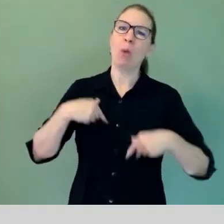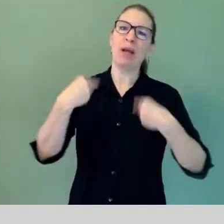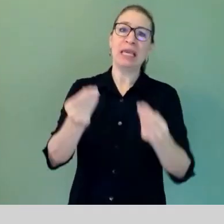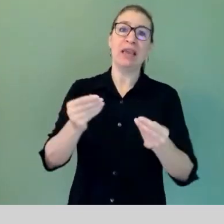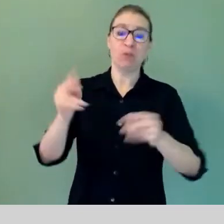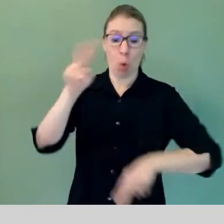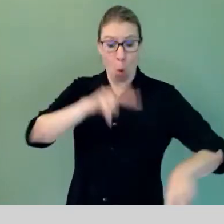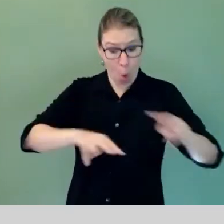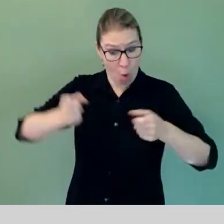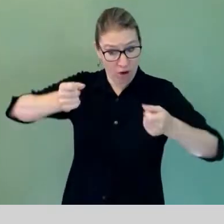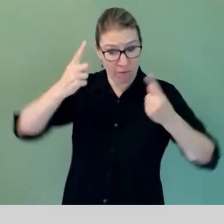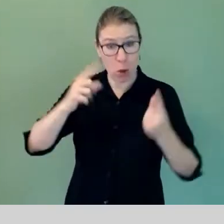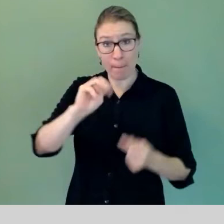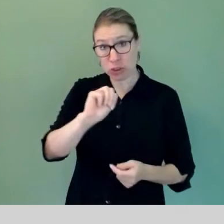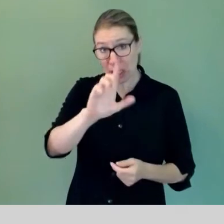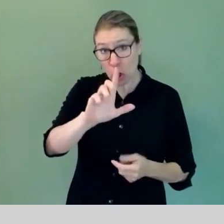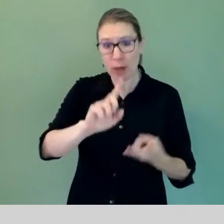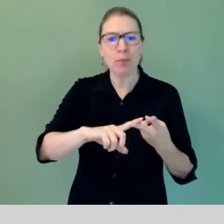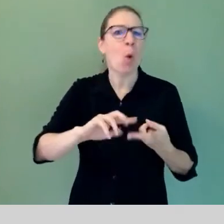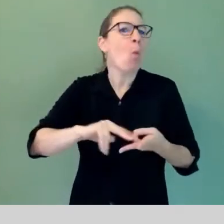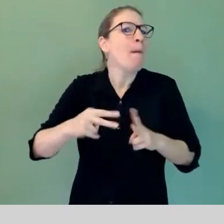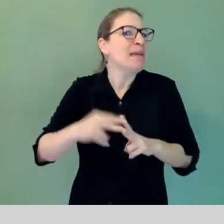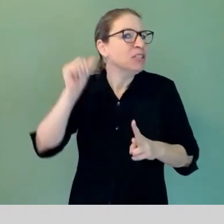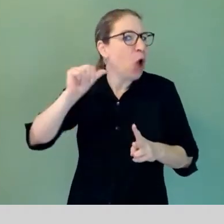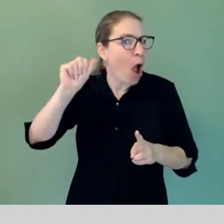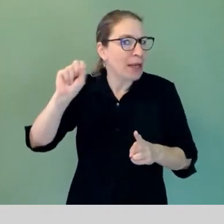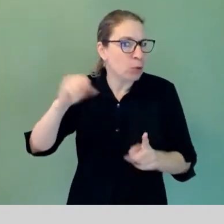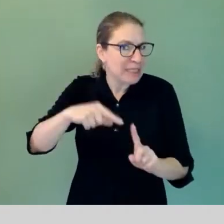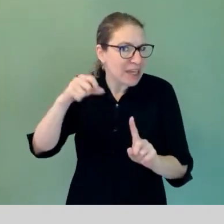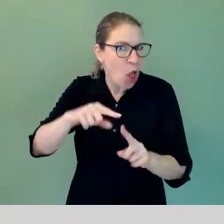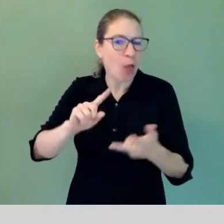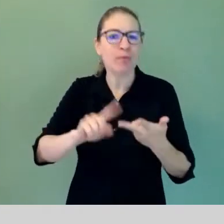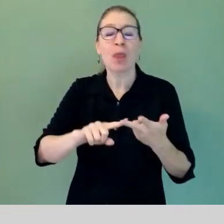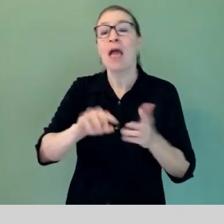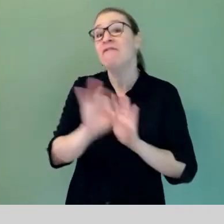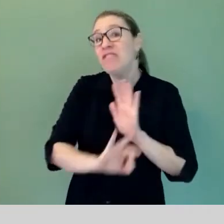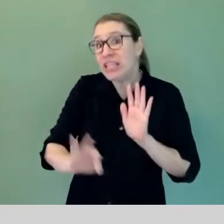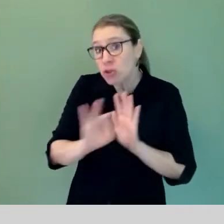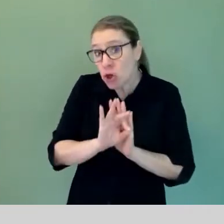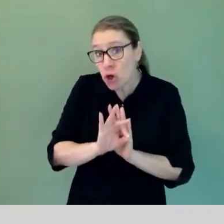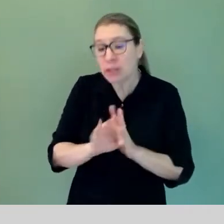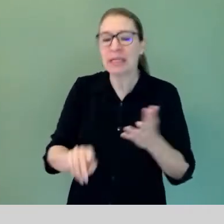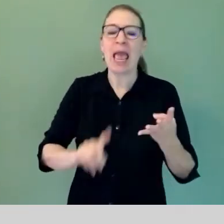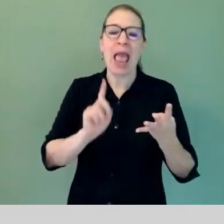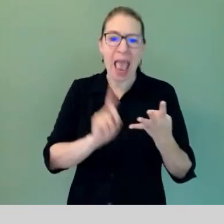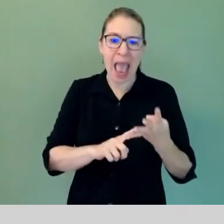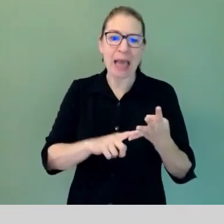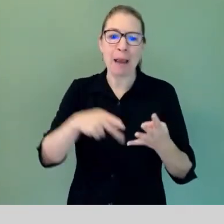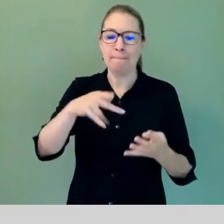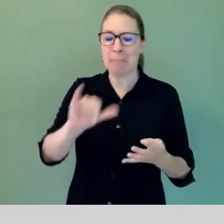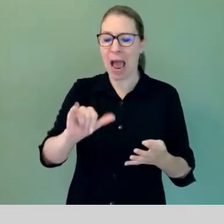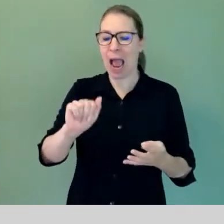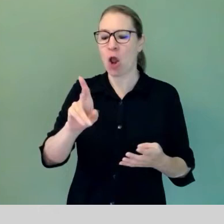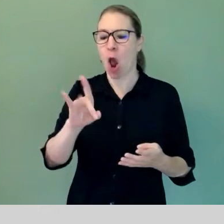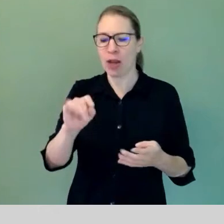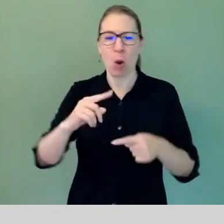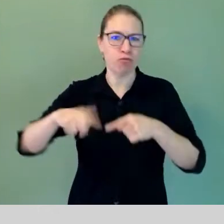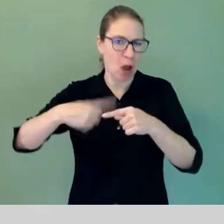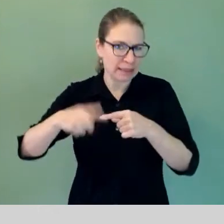So that'll be an overview of machine learning, what an audio signal is, audio features, where the inspiration comes from, and then Pi Audio Processing,